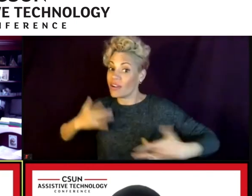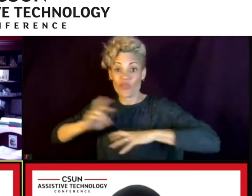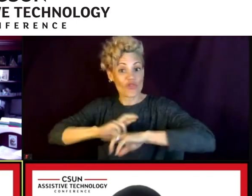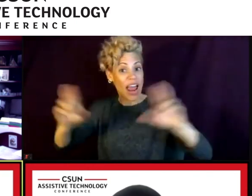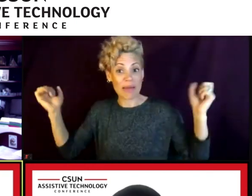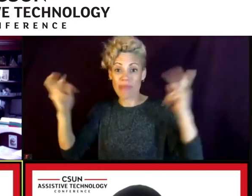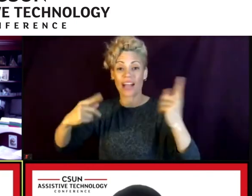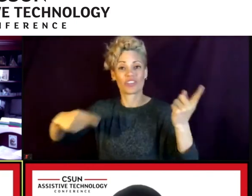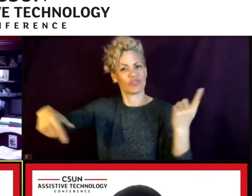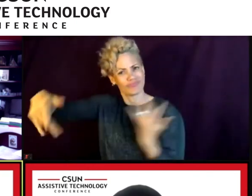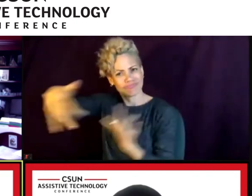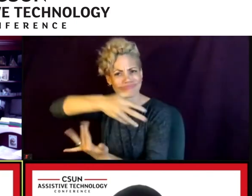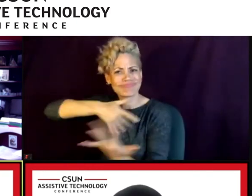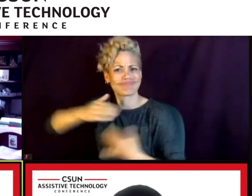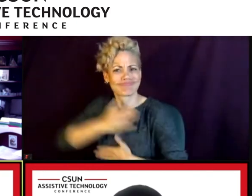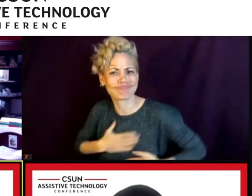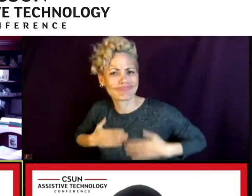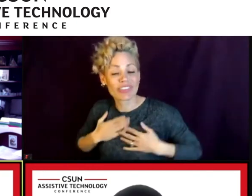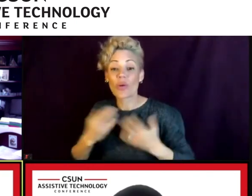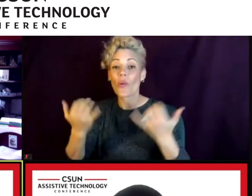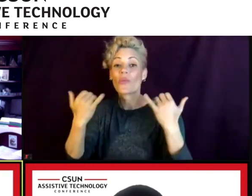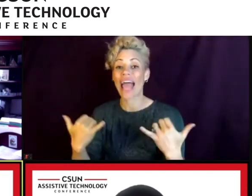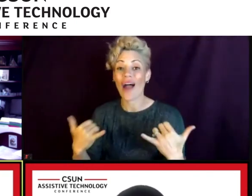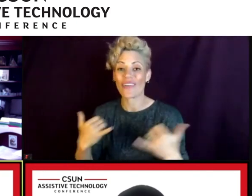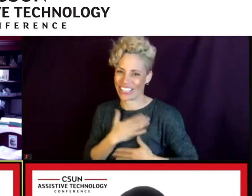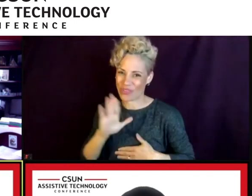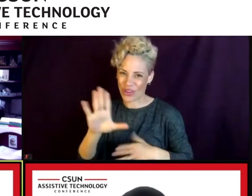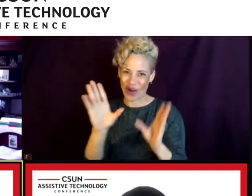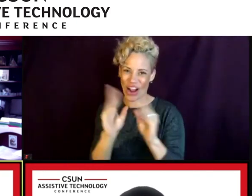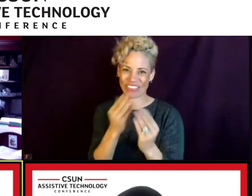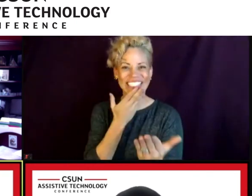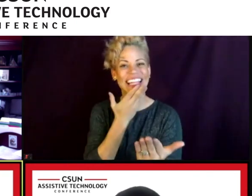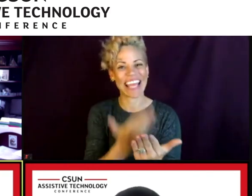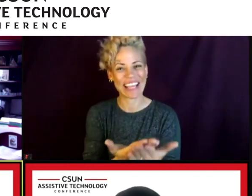So enjoy the conference. Thank you.